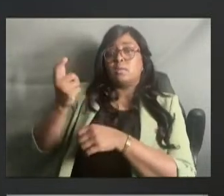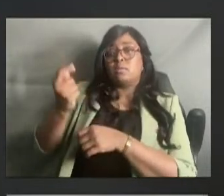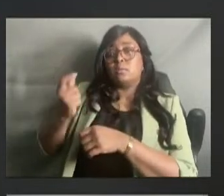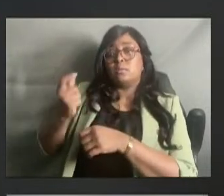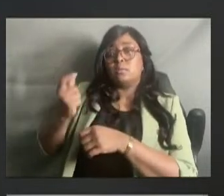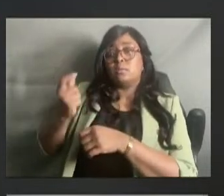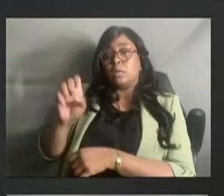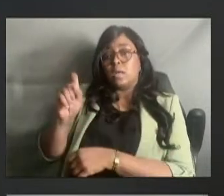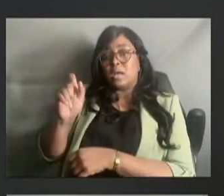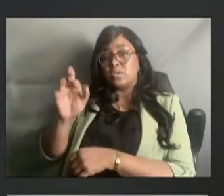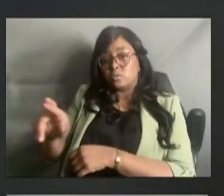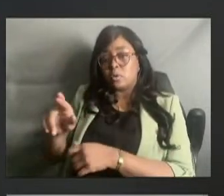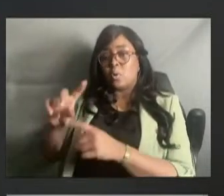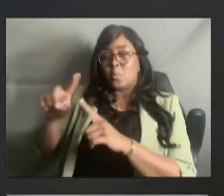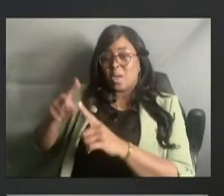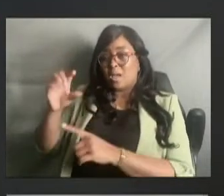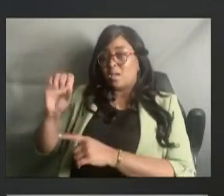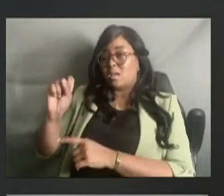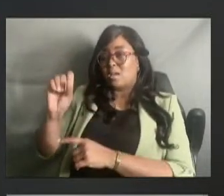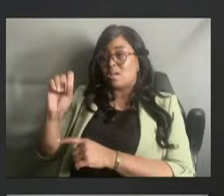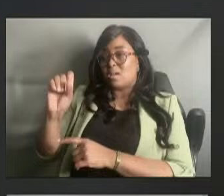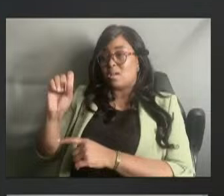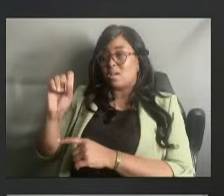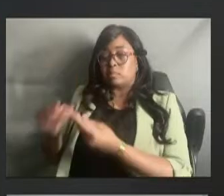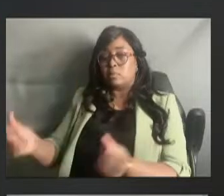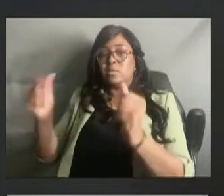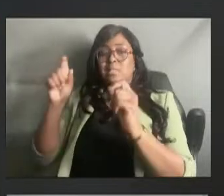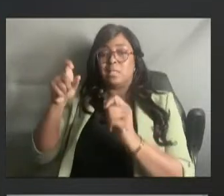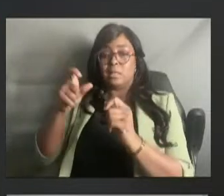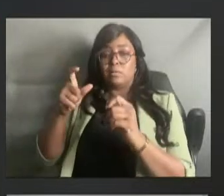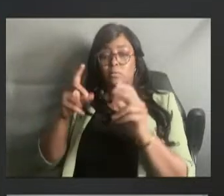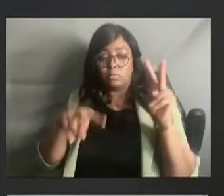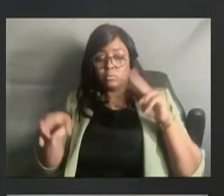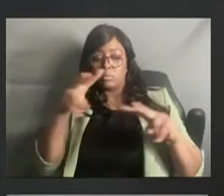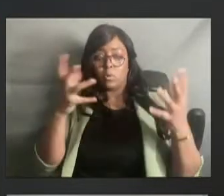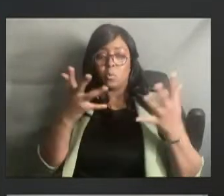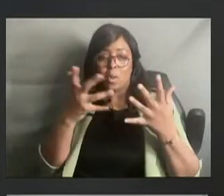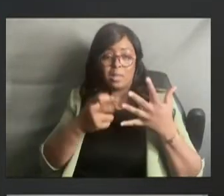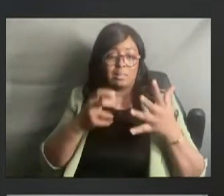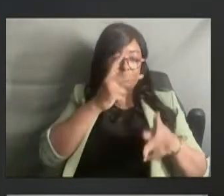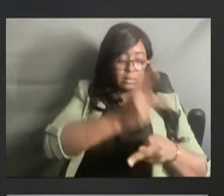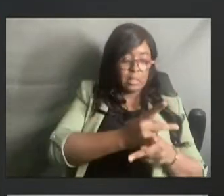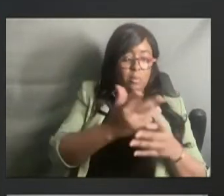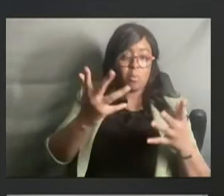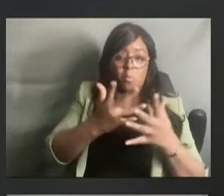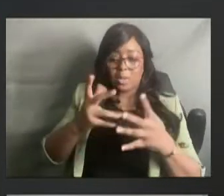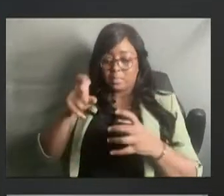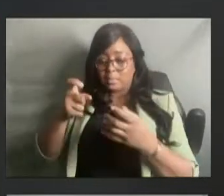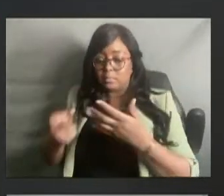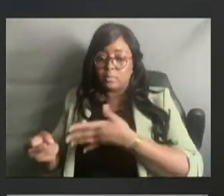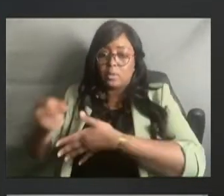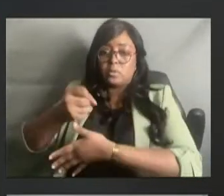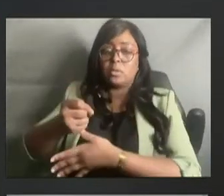then when that money goes away, you have to evaluate what you need to keep and what you need